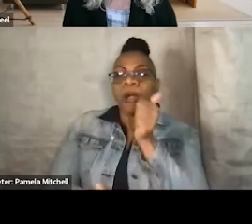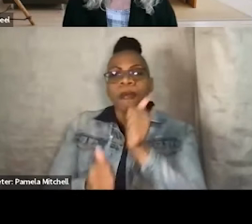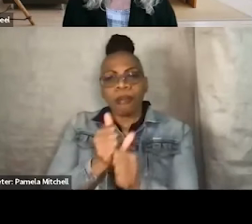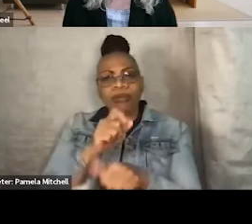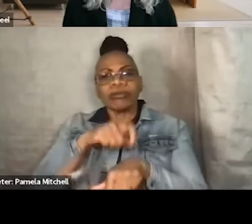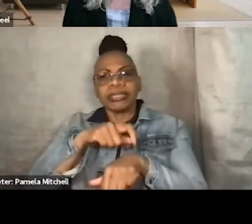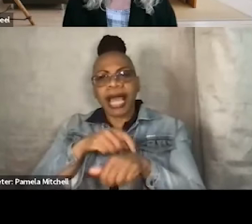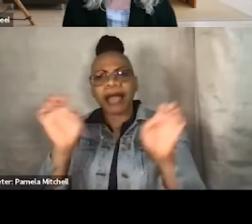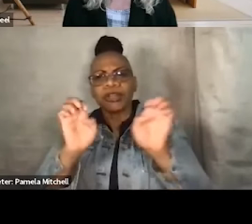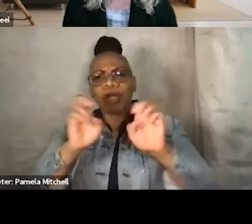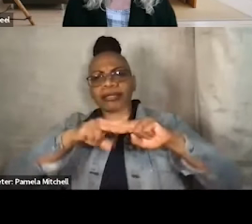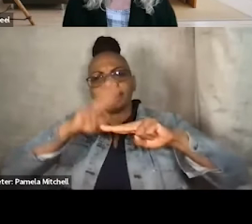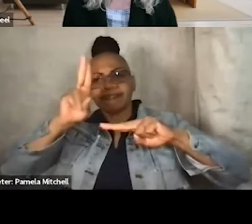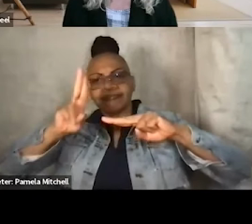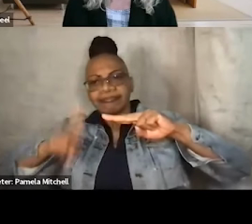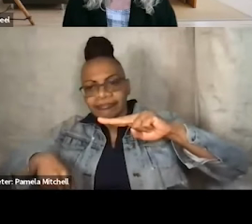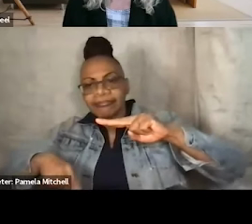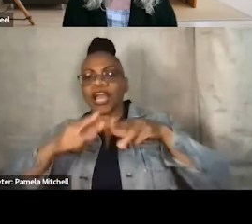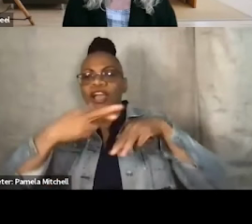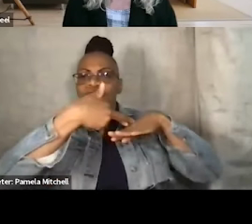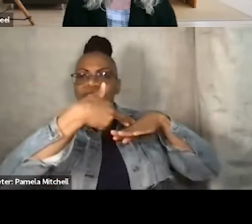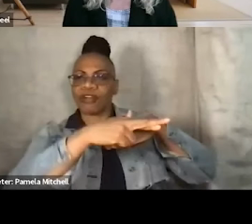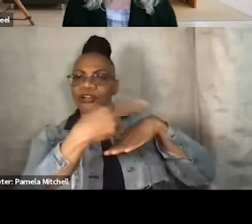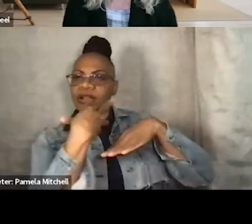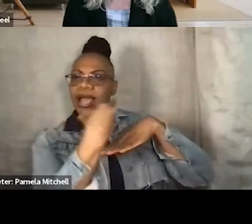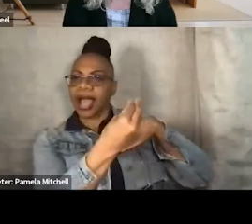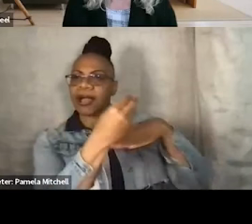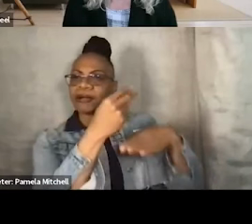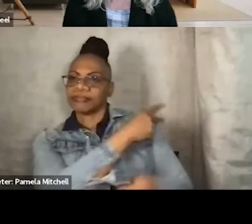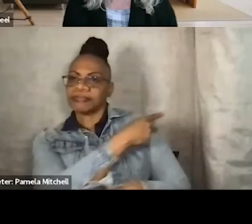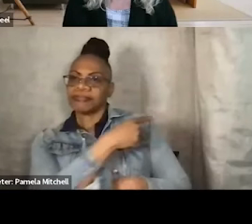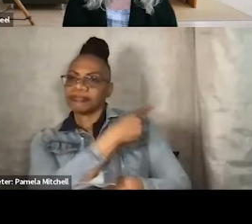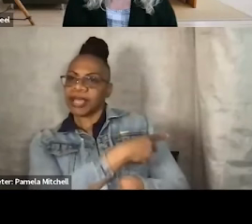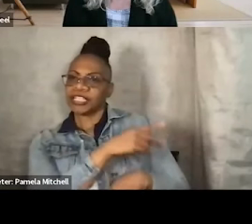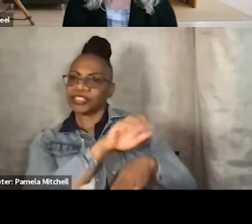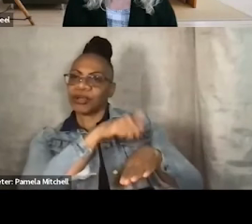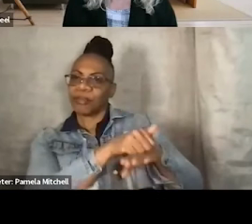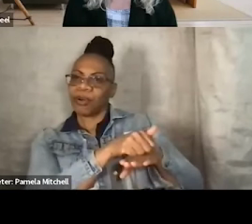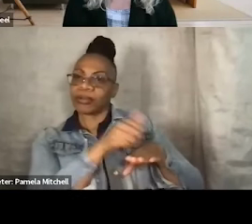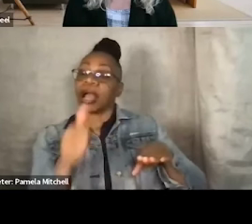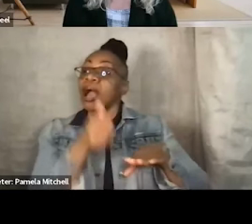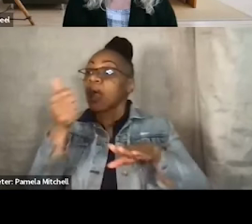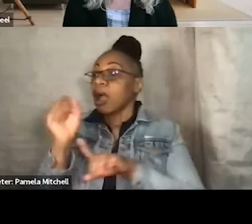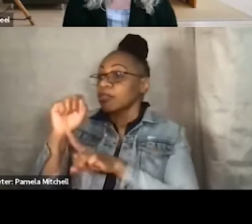and is referred to an outpatient appointment. Other situations might require further evaluation